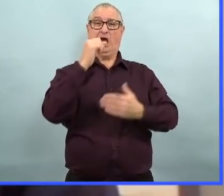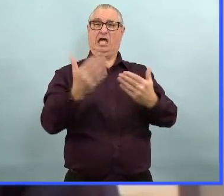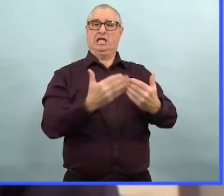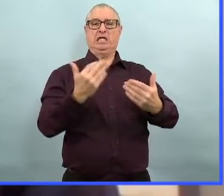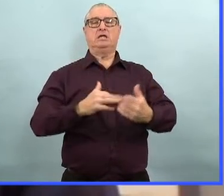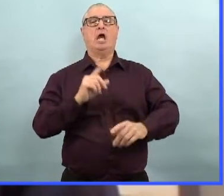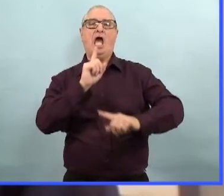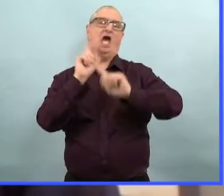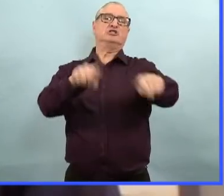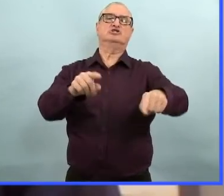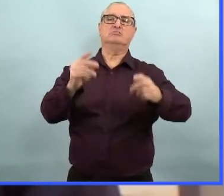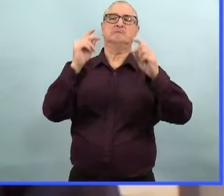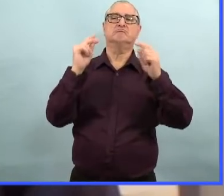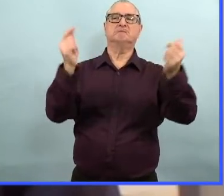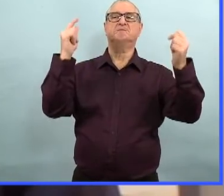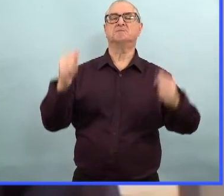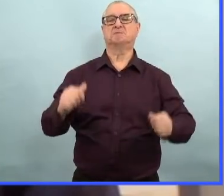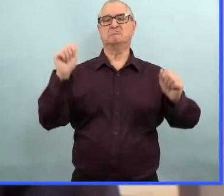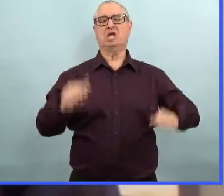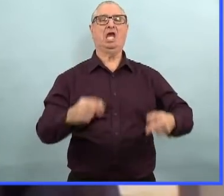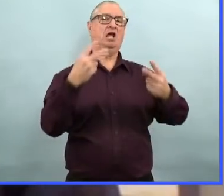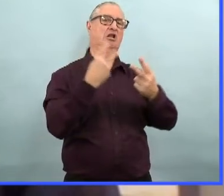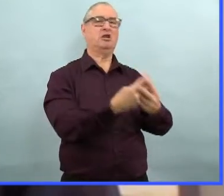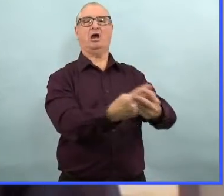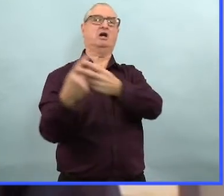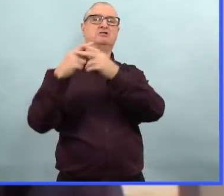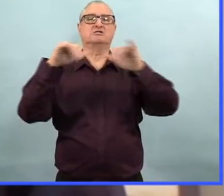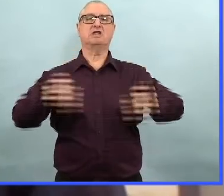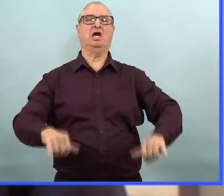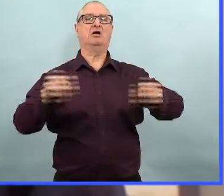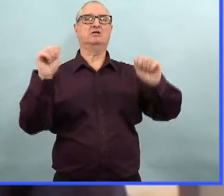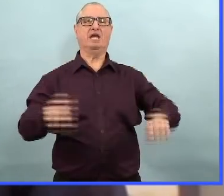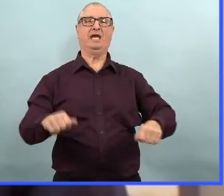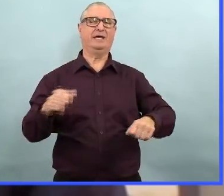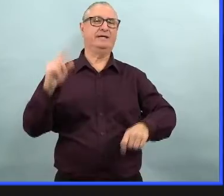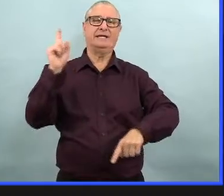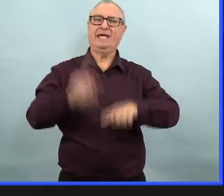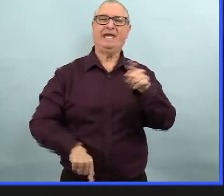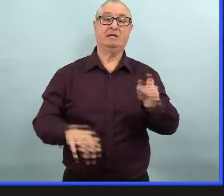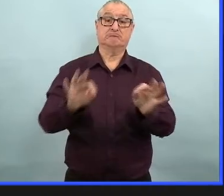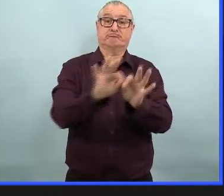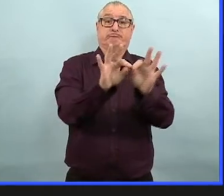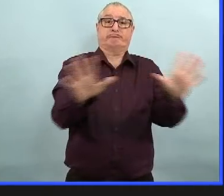any of these things is is uh simplifying too much no one's saying it's black or white and forgive